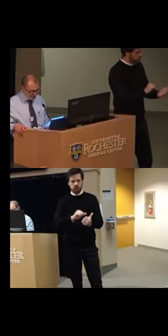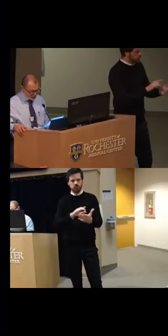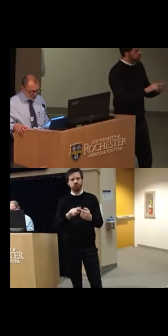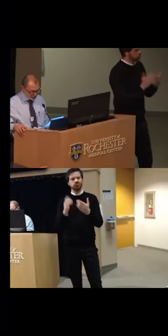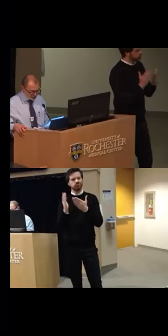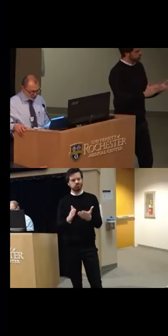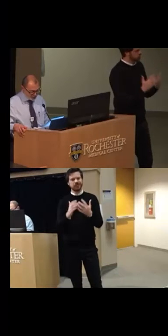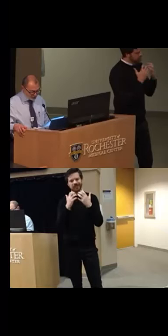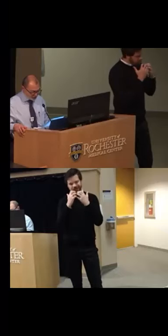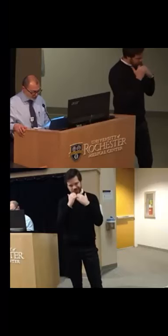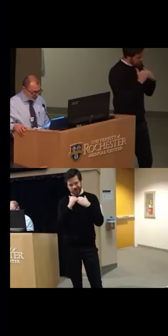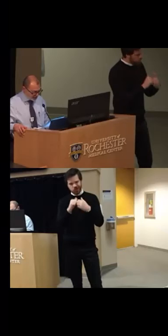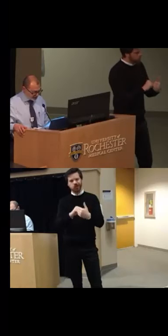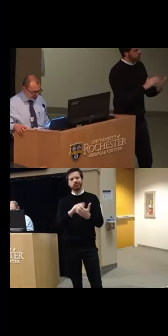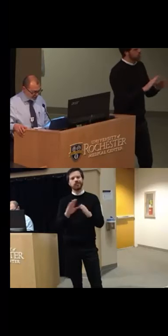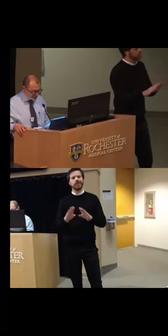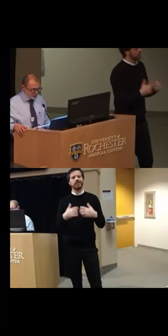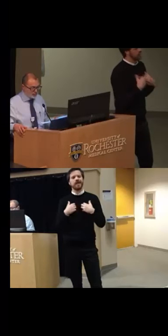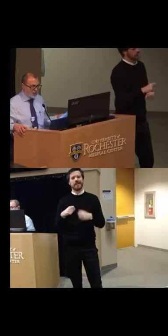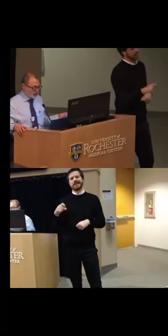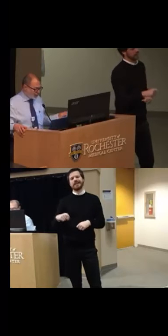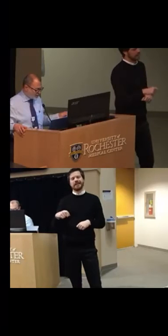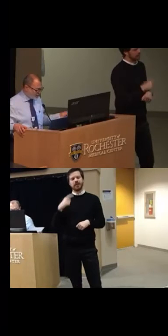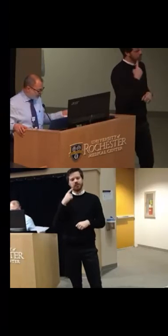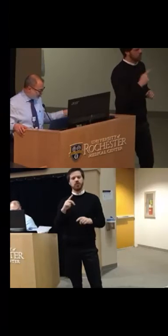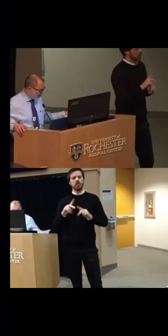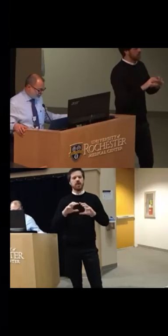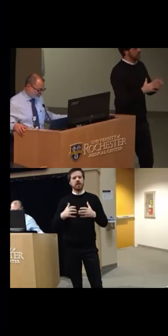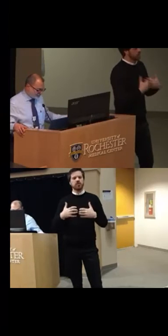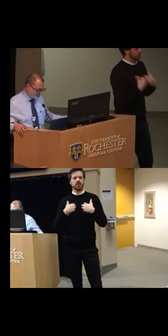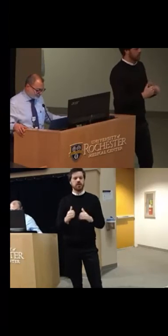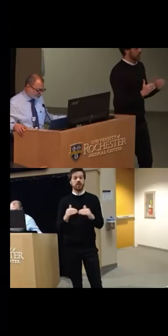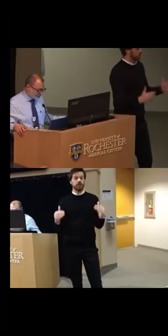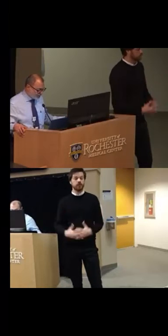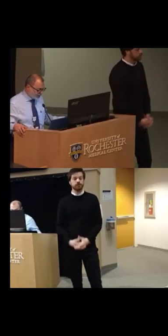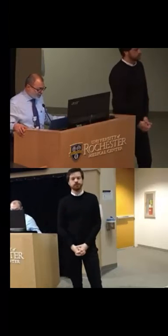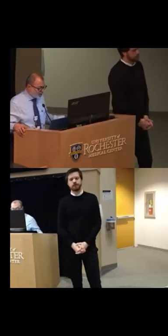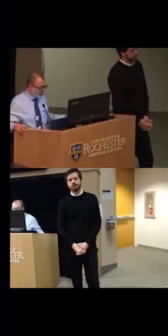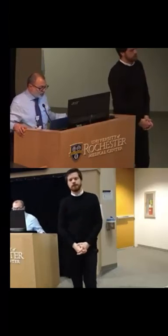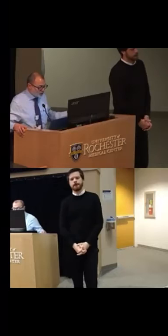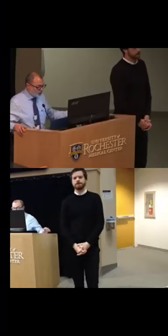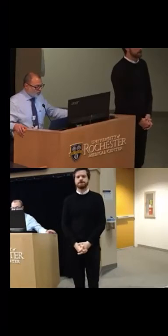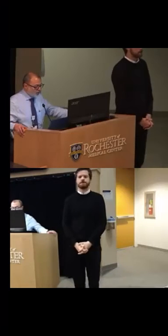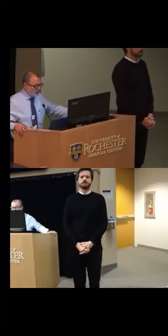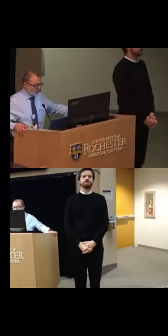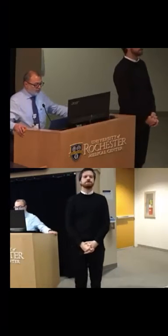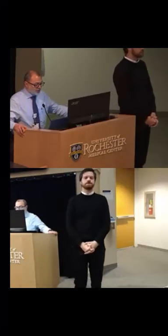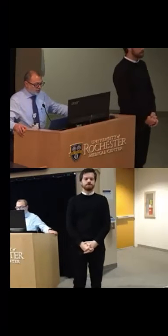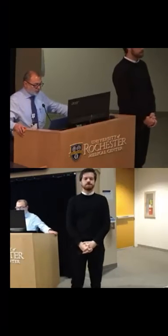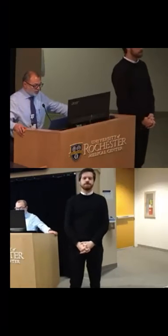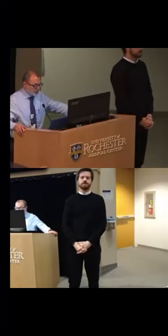through addressing the behavioral health needs at the population Health level I'm also um it's also